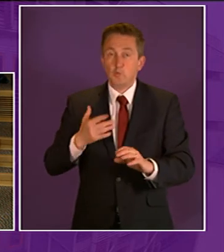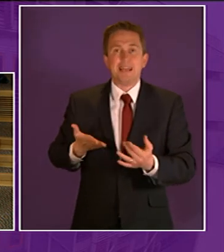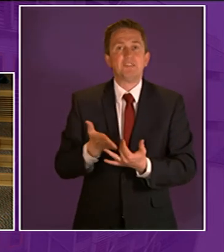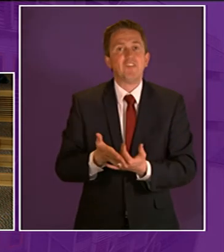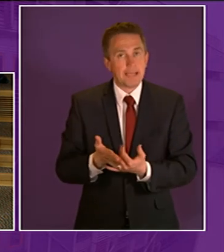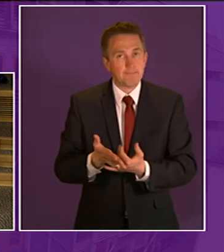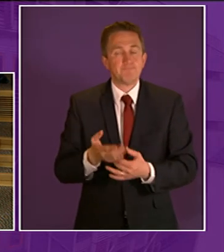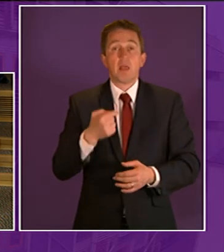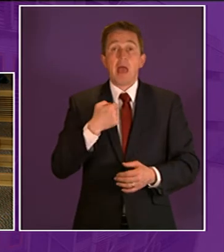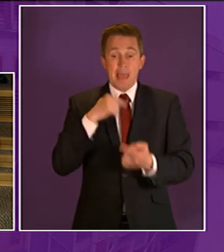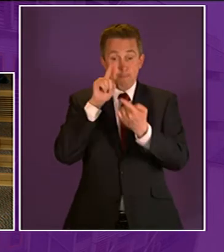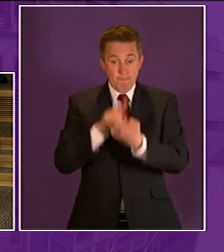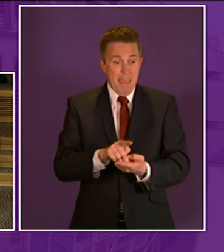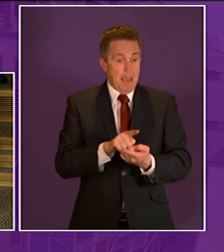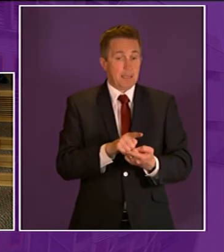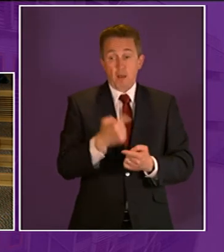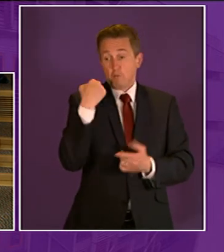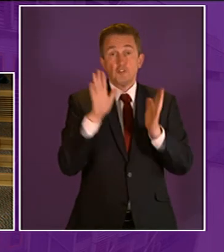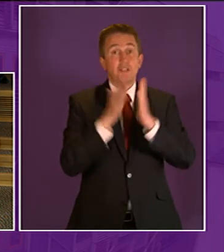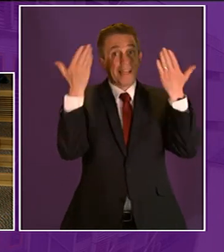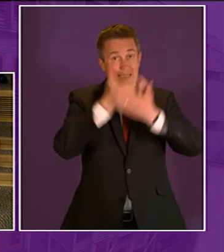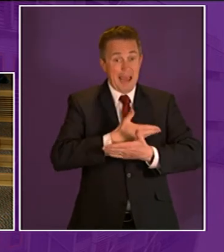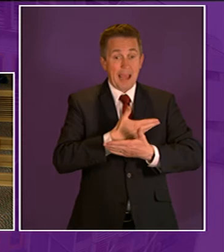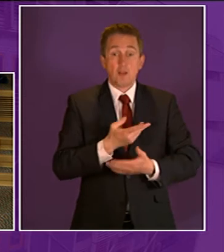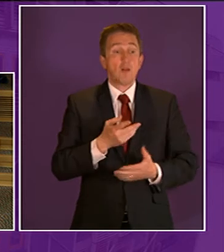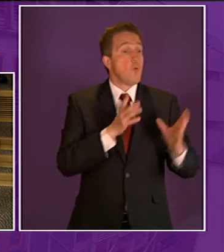We met both sides separately on Sunday evening to that effect.